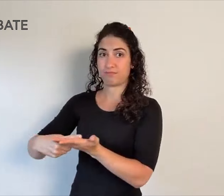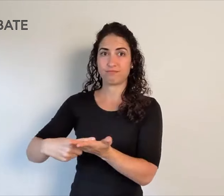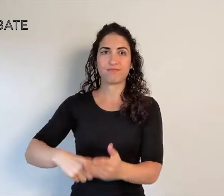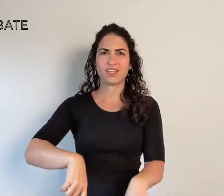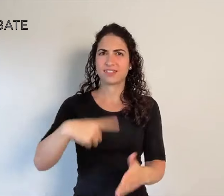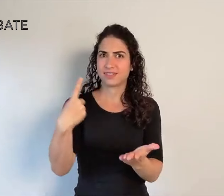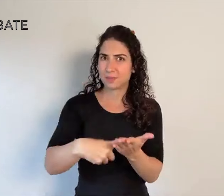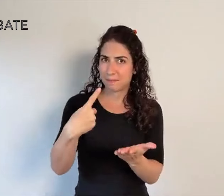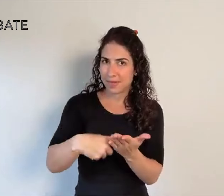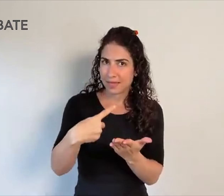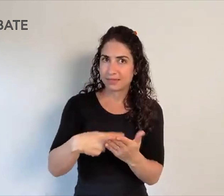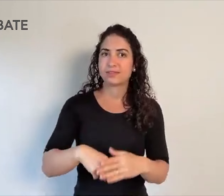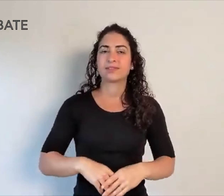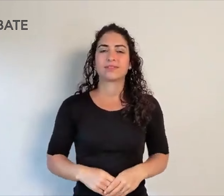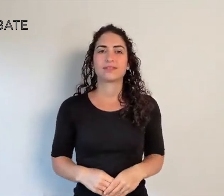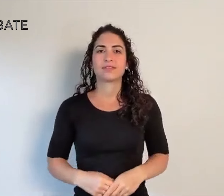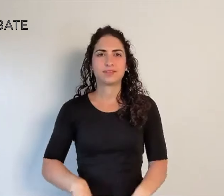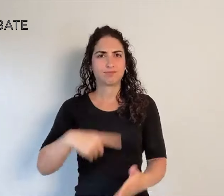DEBATE